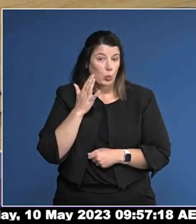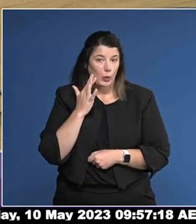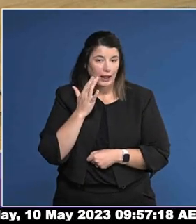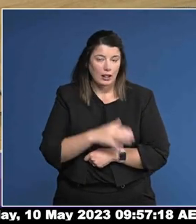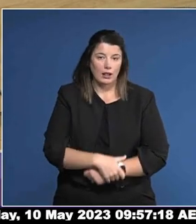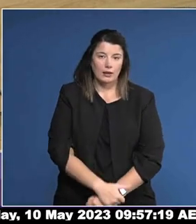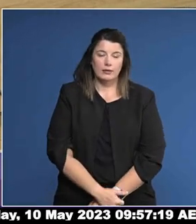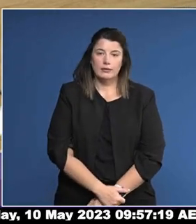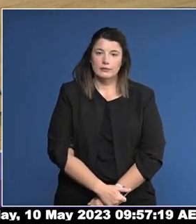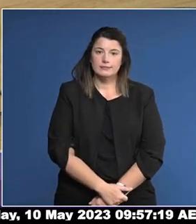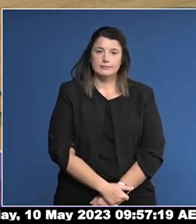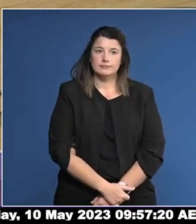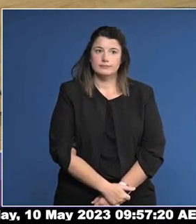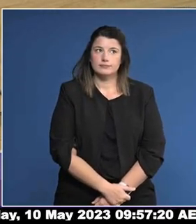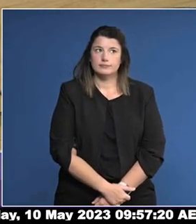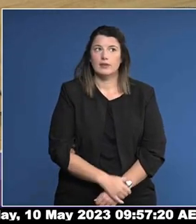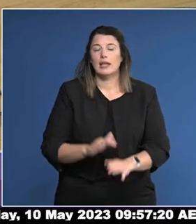It would have been toward the end of 2020.